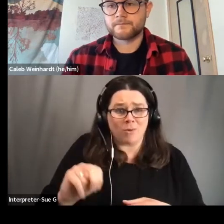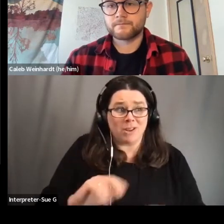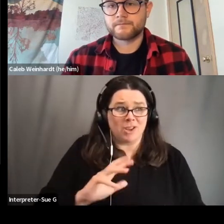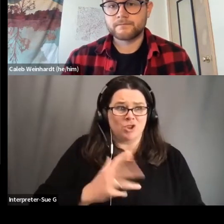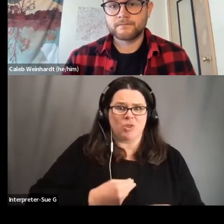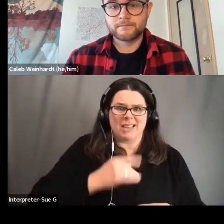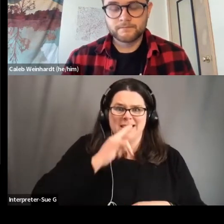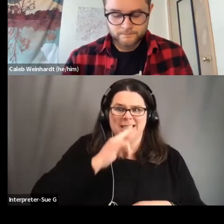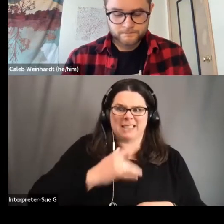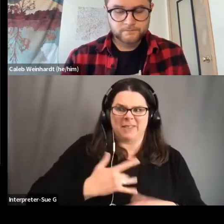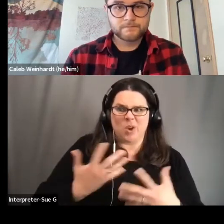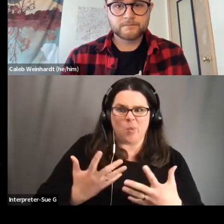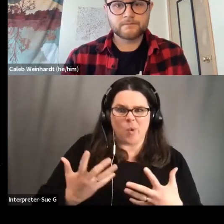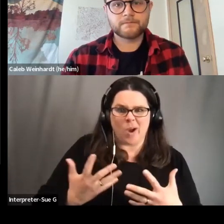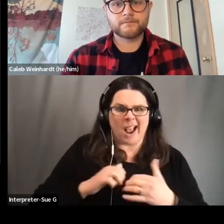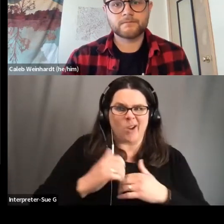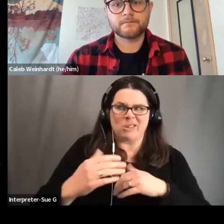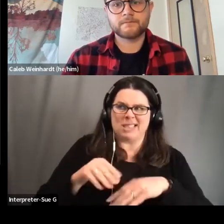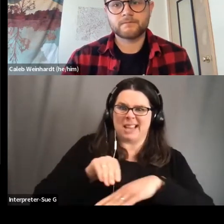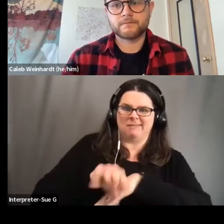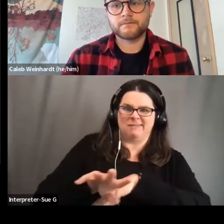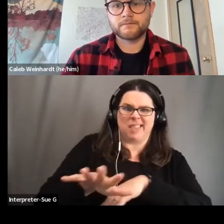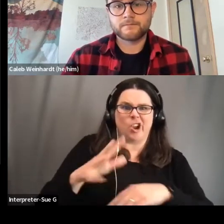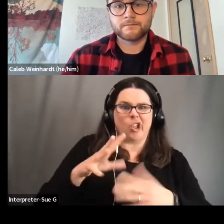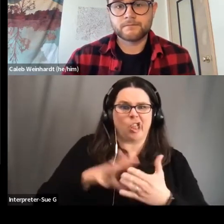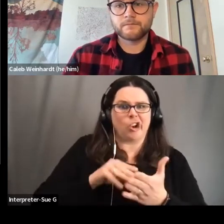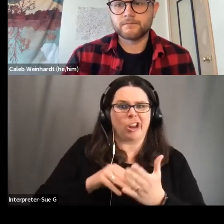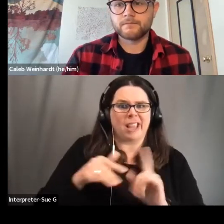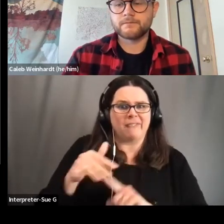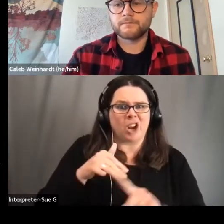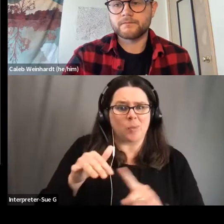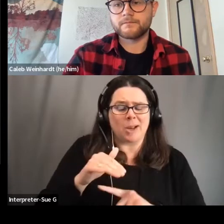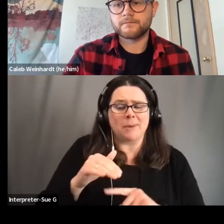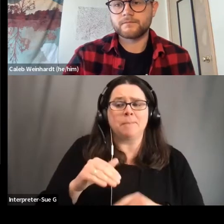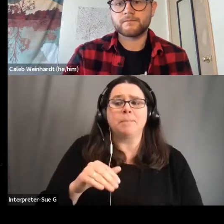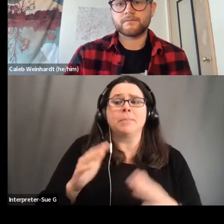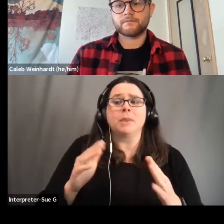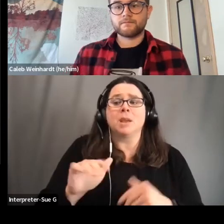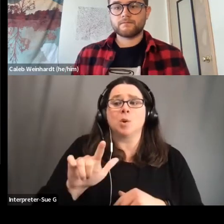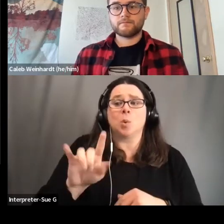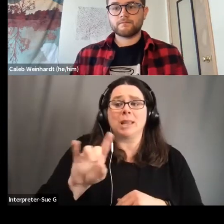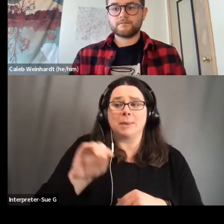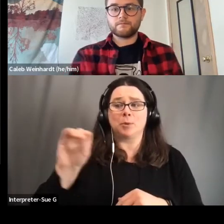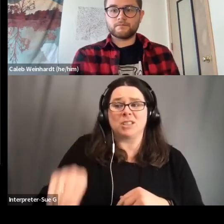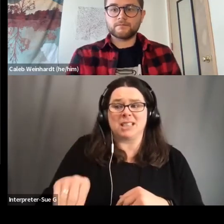How does that shape their learning environment? 28% of trans kids are not allowed to wear